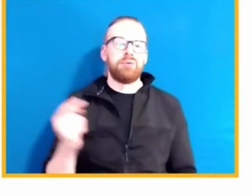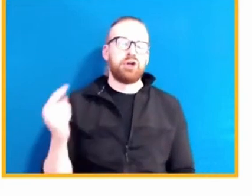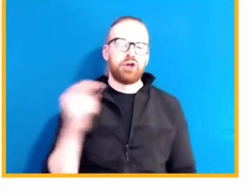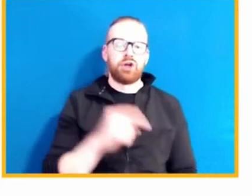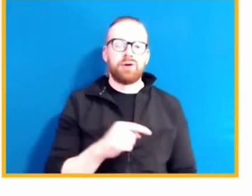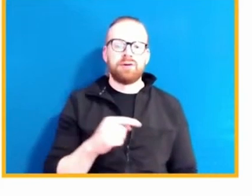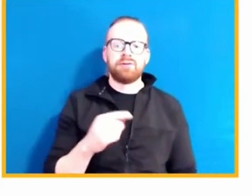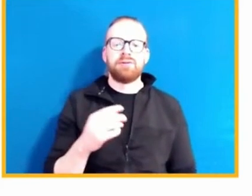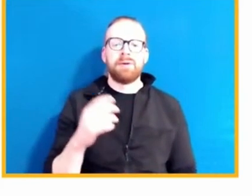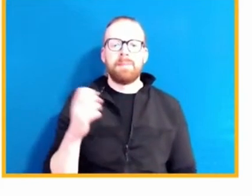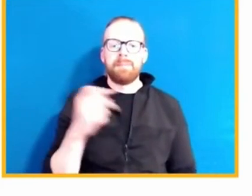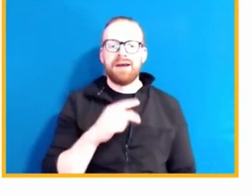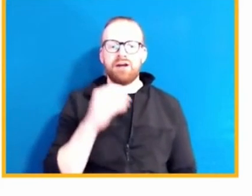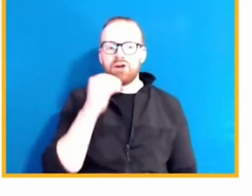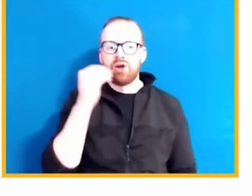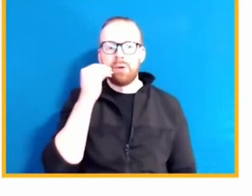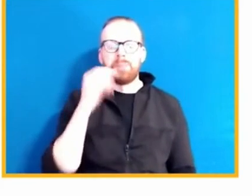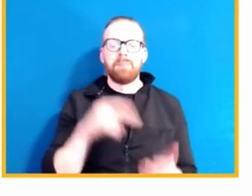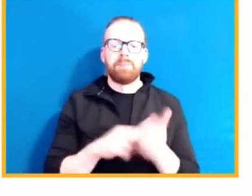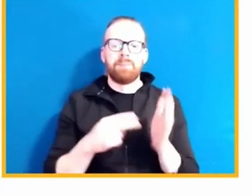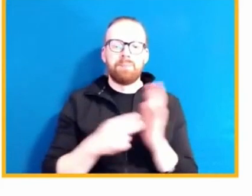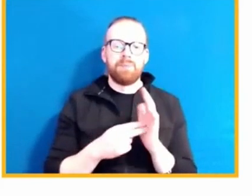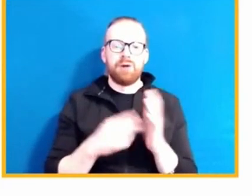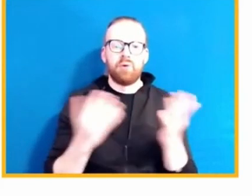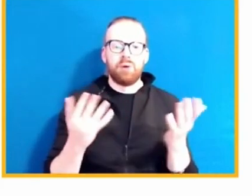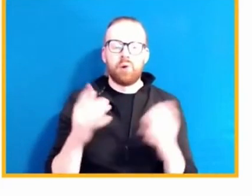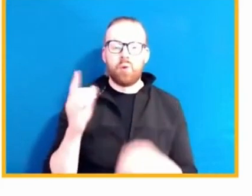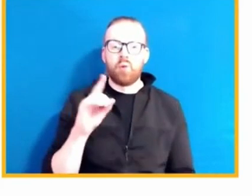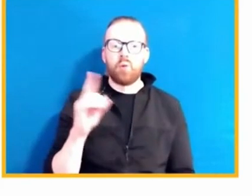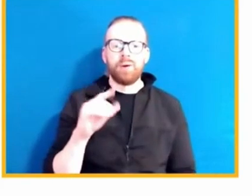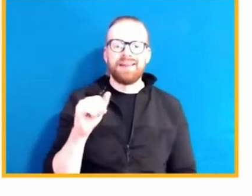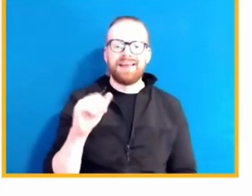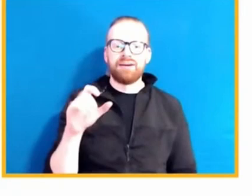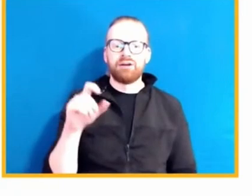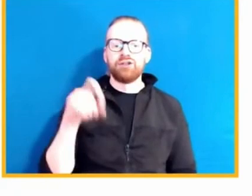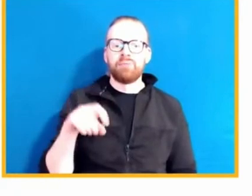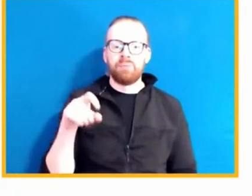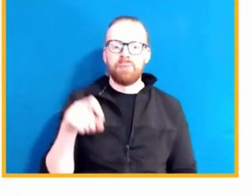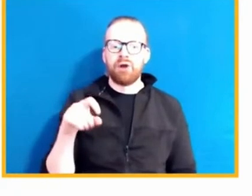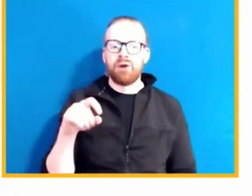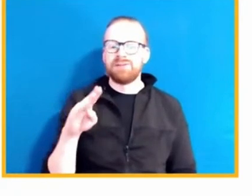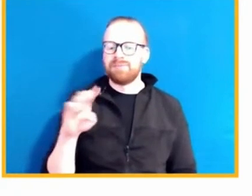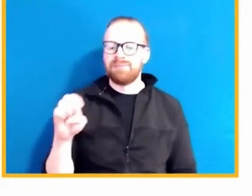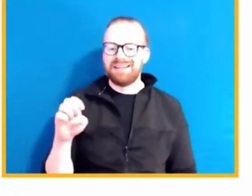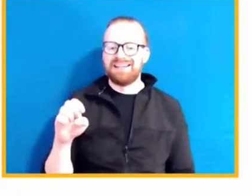home, and by back home, I mean back home to where Anthrocon is supposed to be and everybody that's